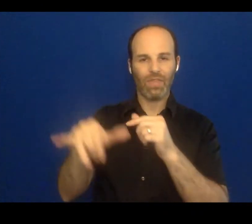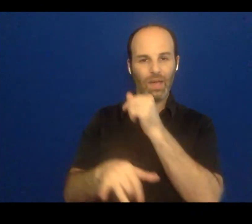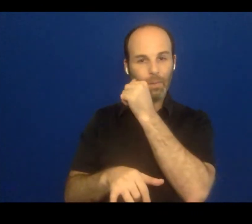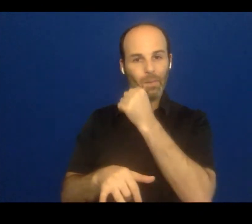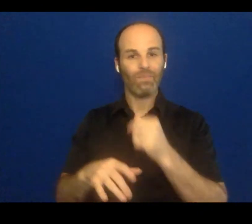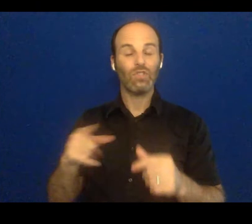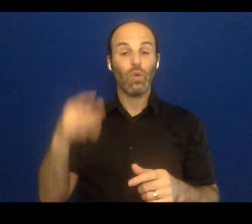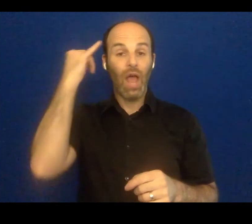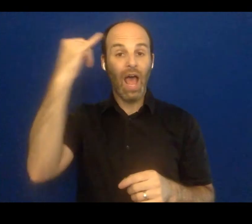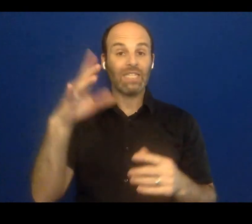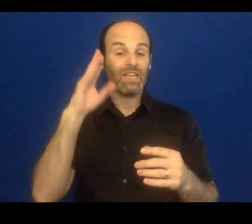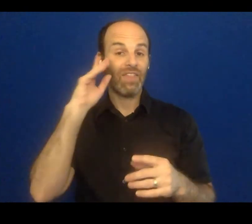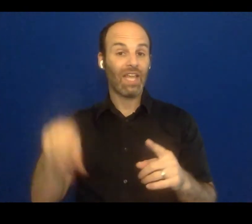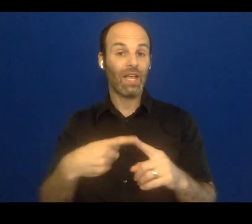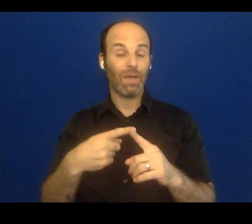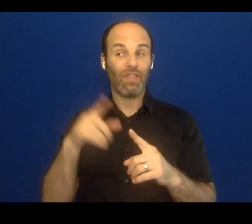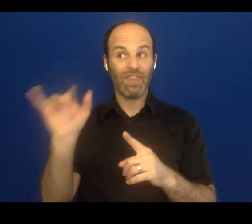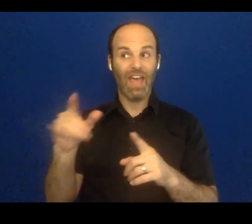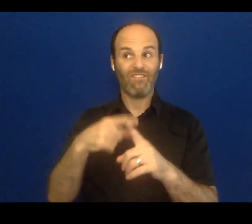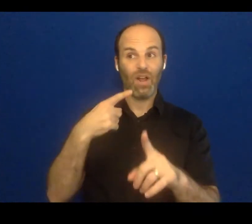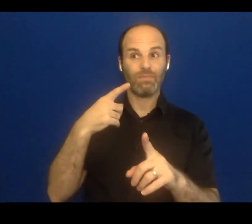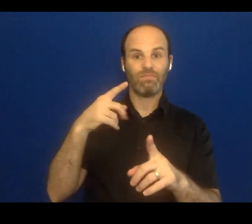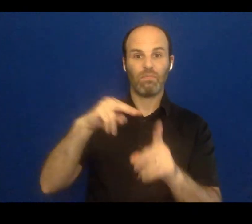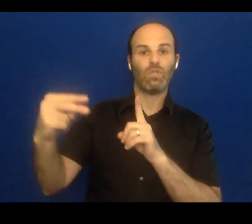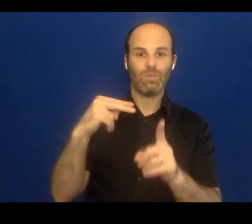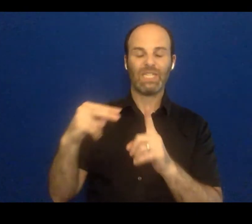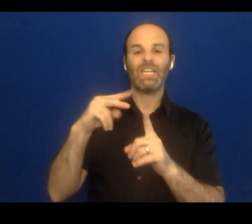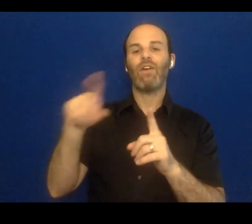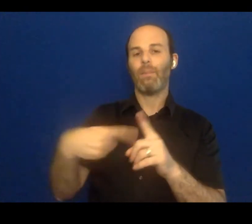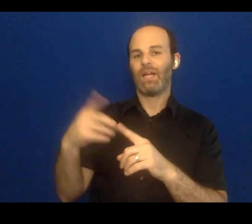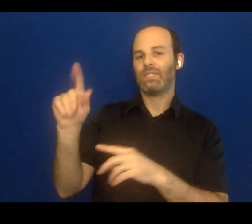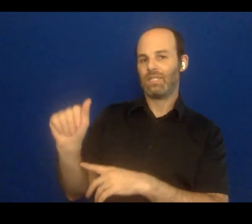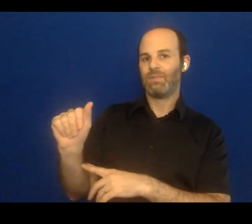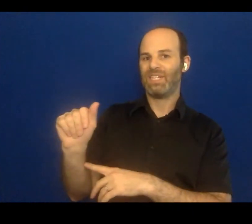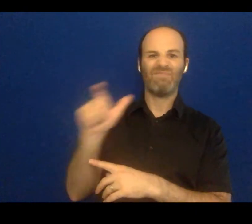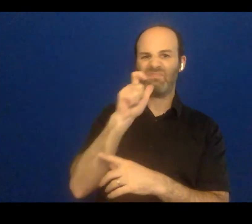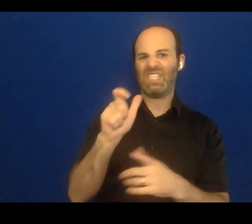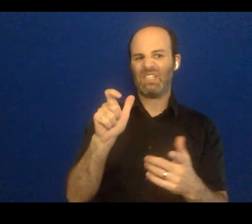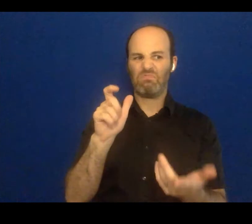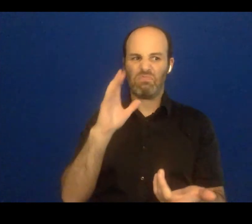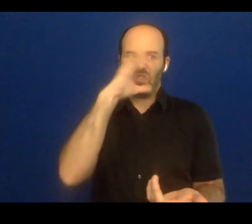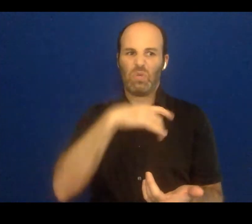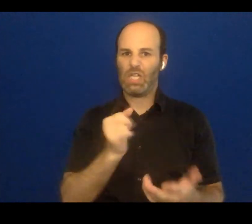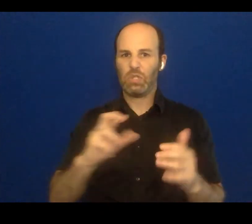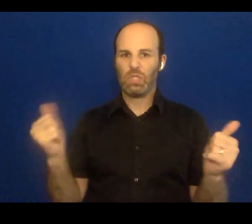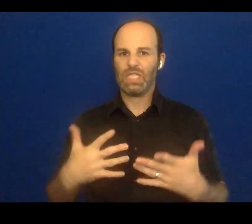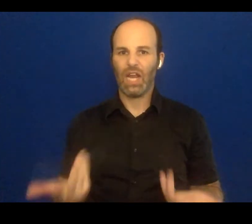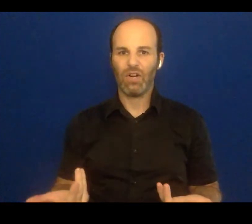FROM A DISABILITY PERSPECTIVE ISN'T AS FOREIGN OR NEW OR SCARY TO THEM.